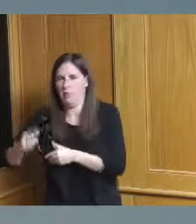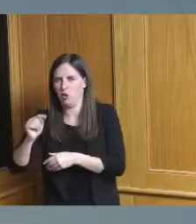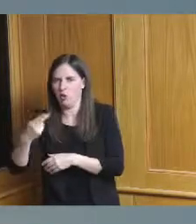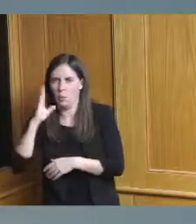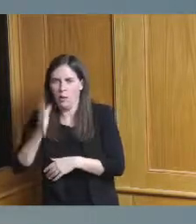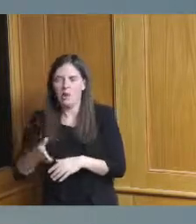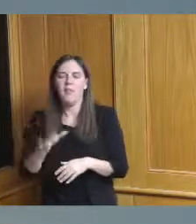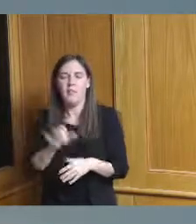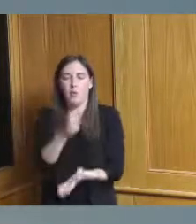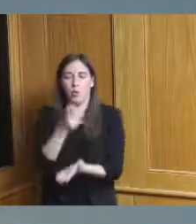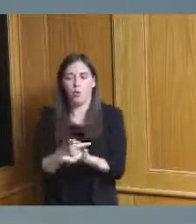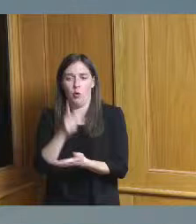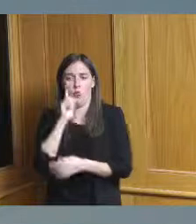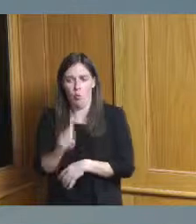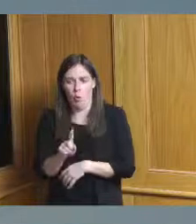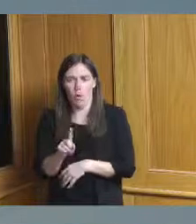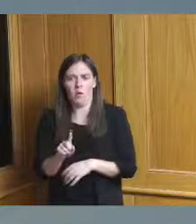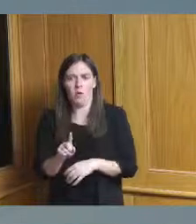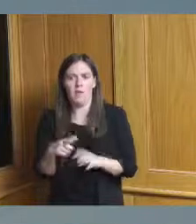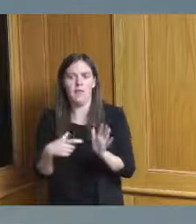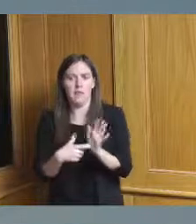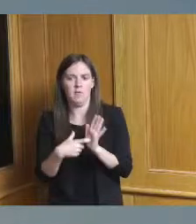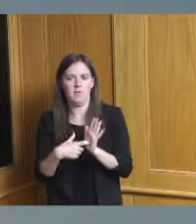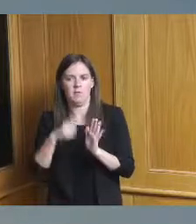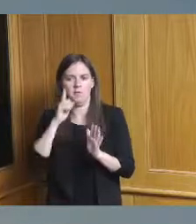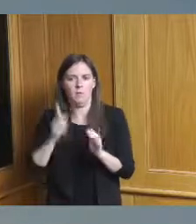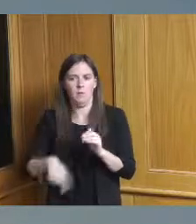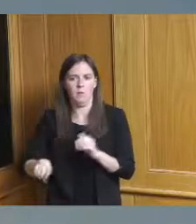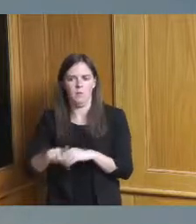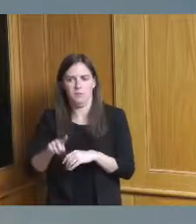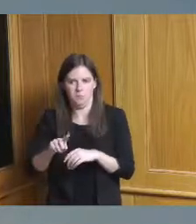but since you did say it was my birthday I guess there's no better way to celebrate a birthday than